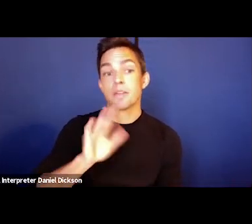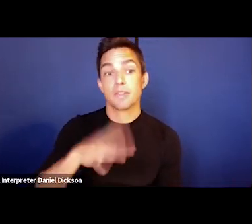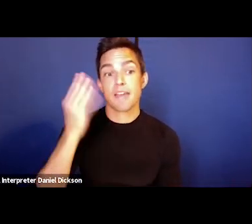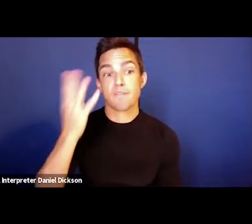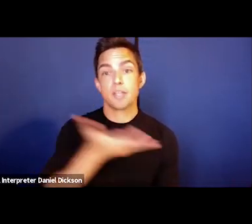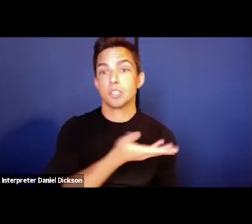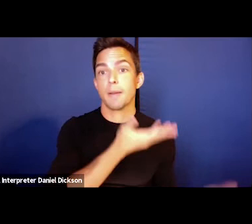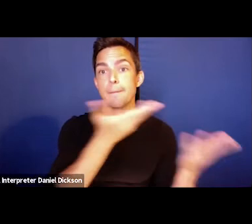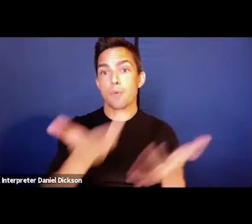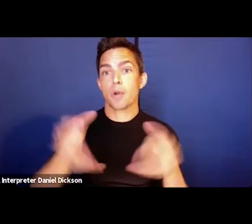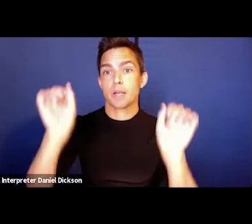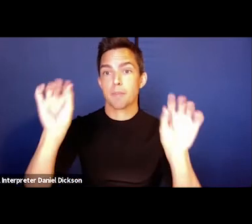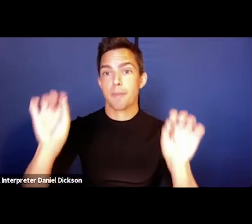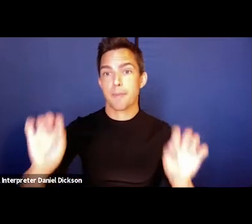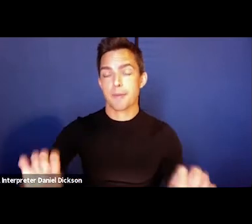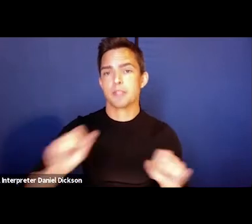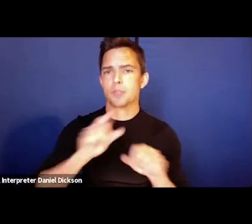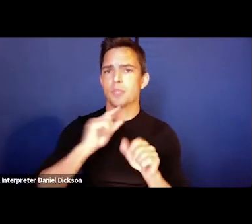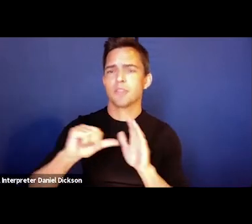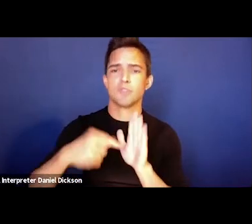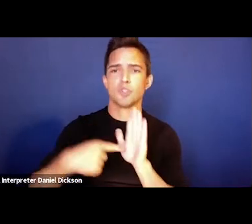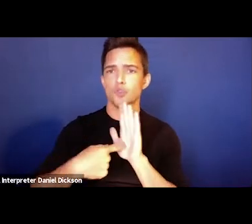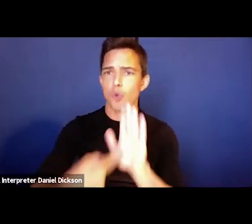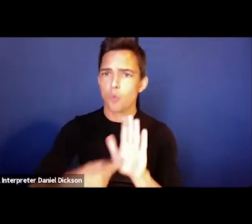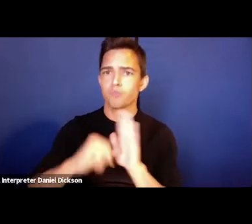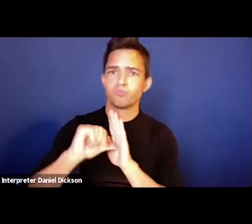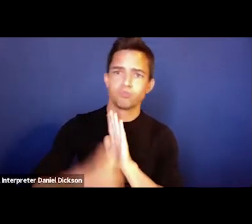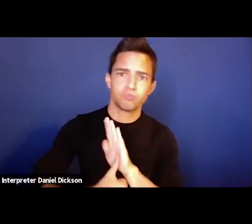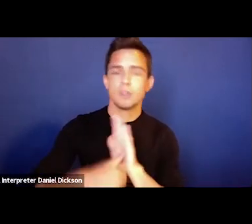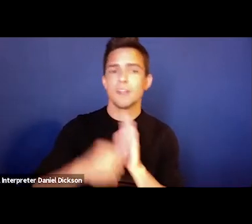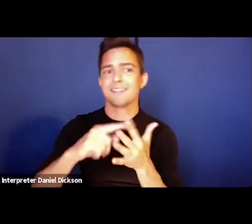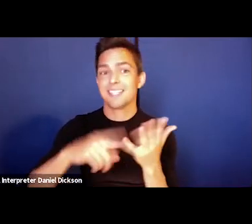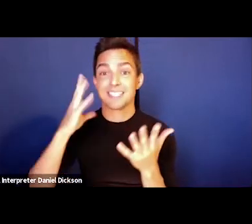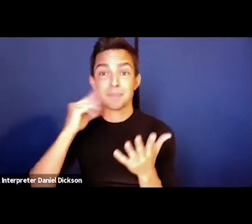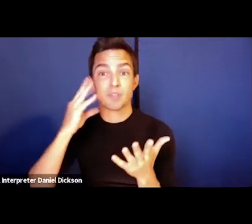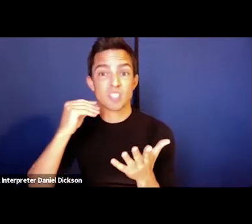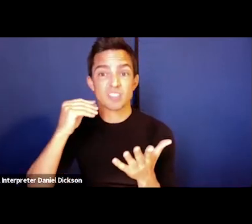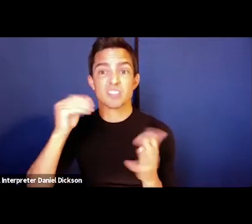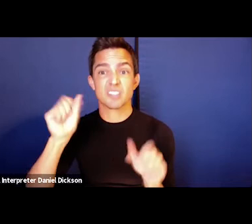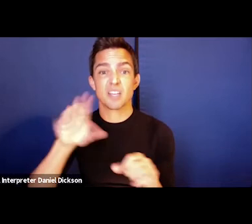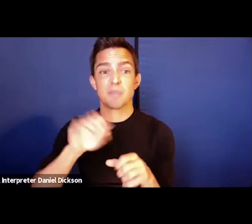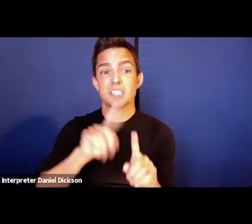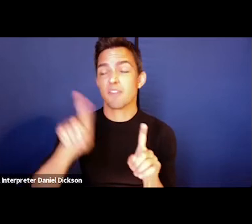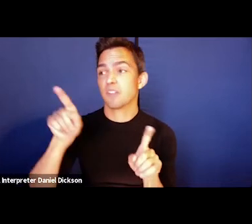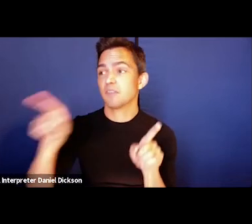to really highlight how these experiences can be different between people with